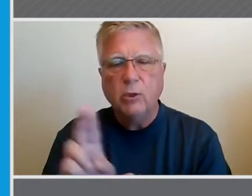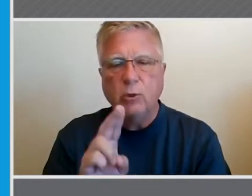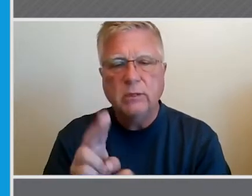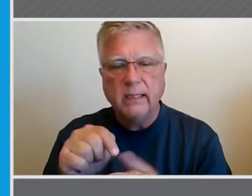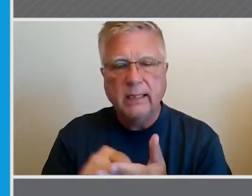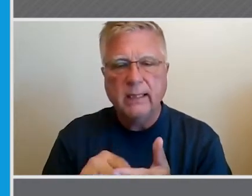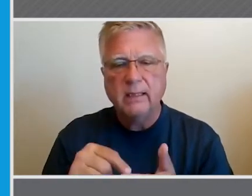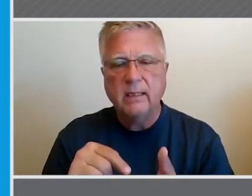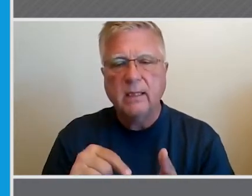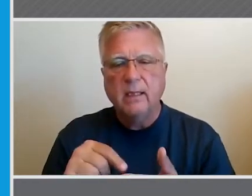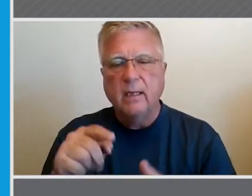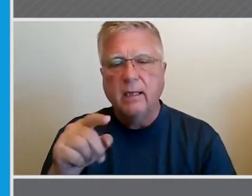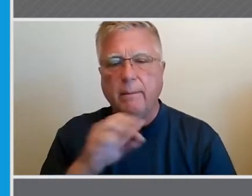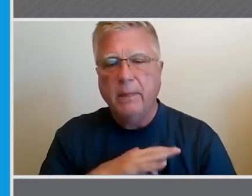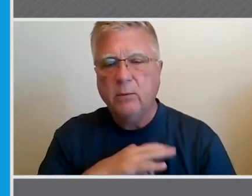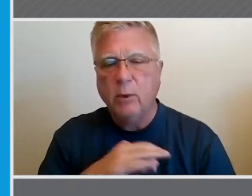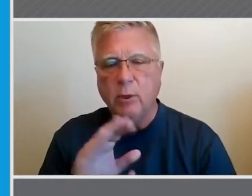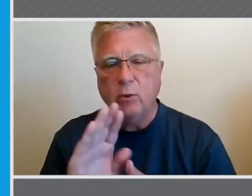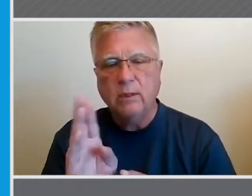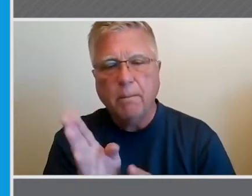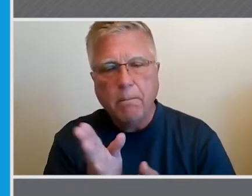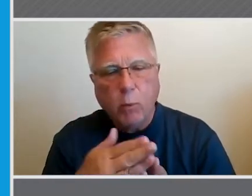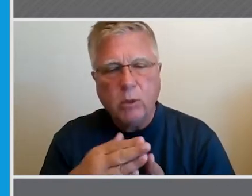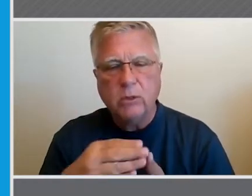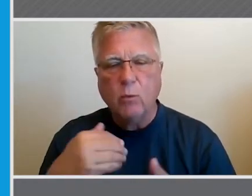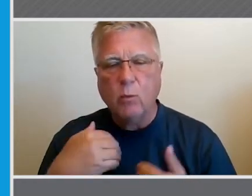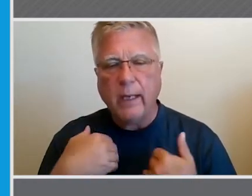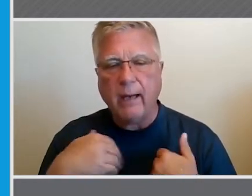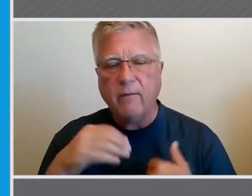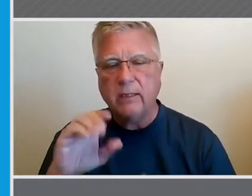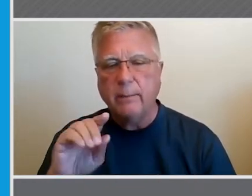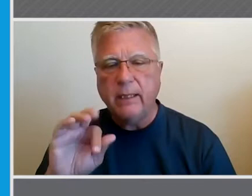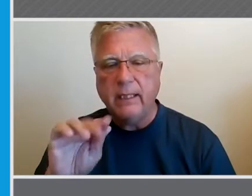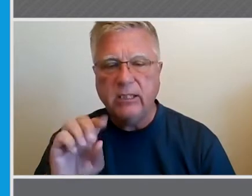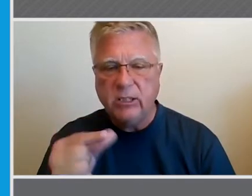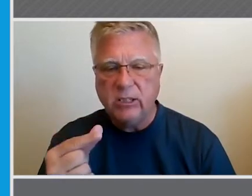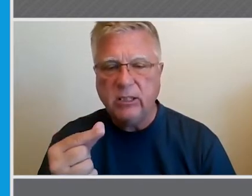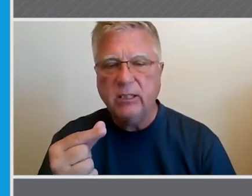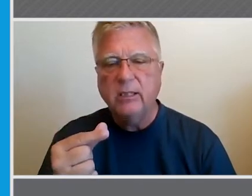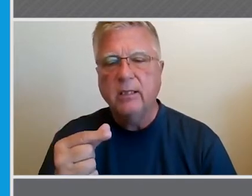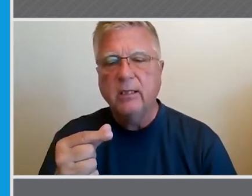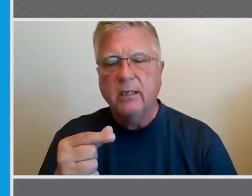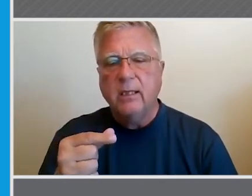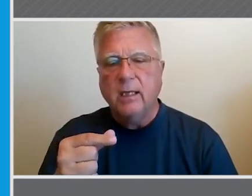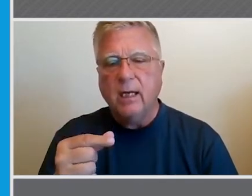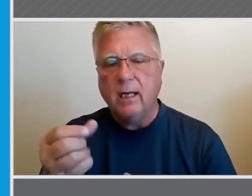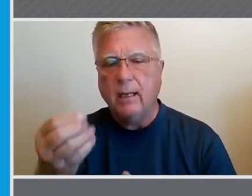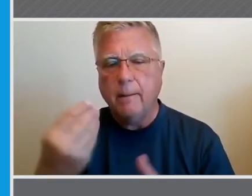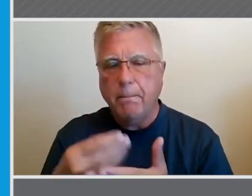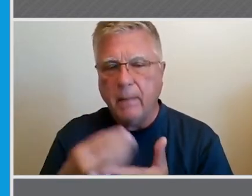what we have in our senior development to create this new organization that that just